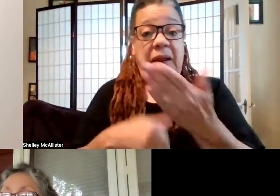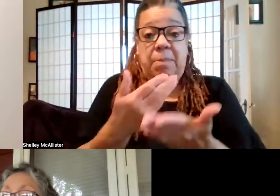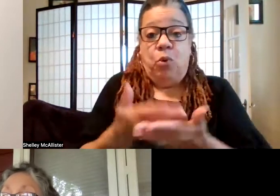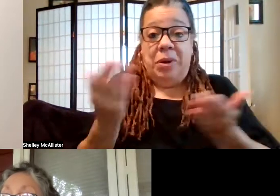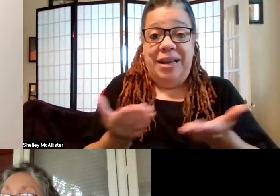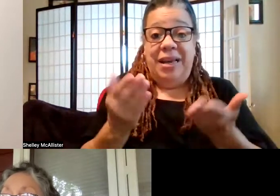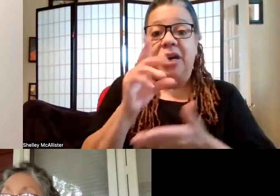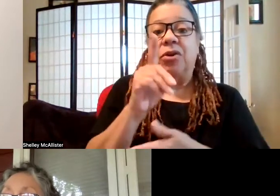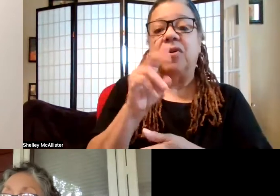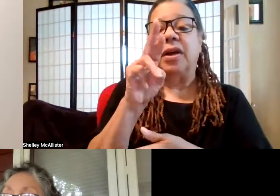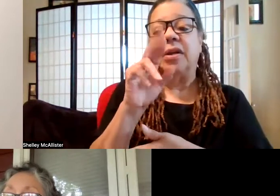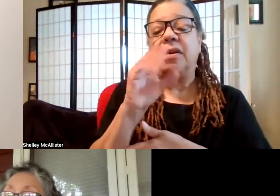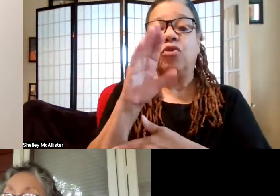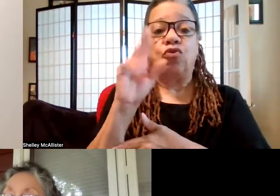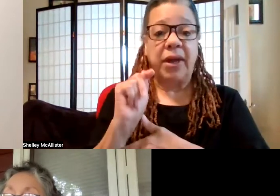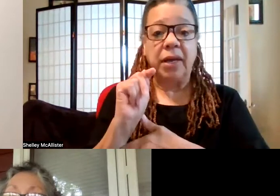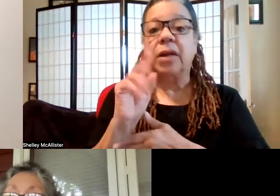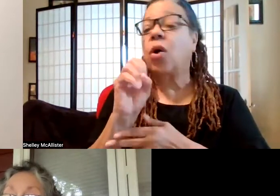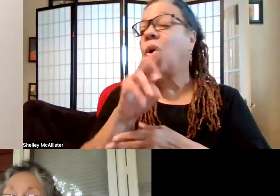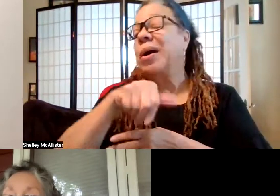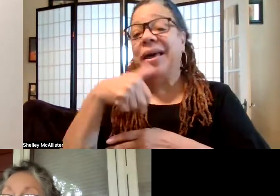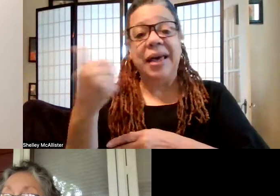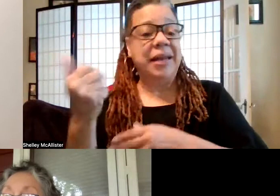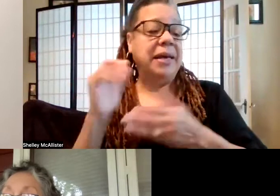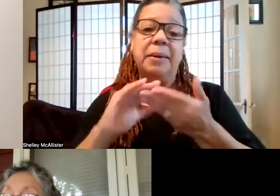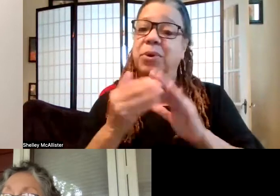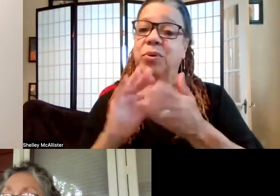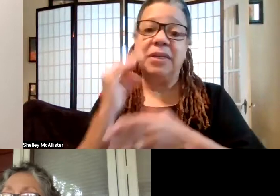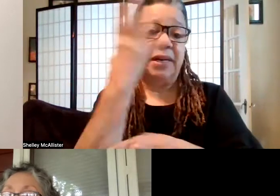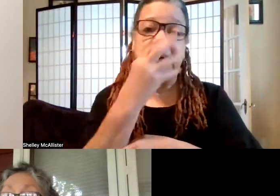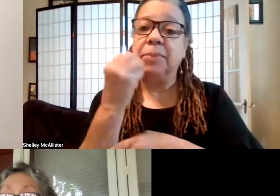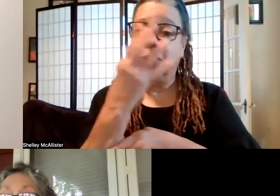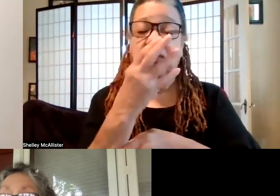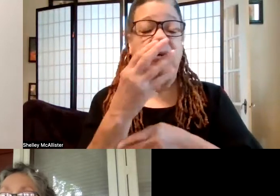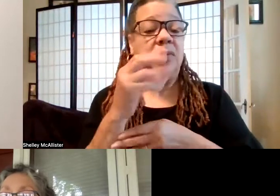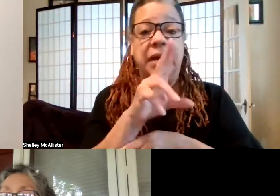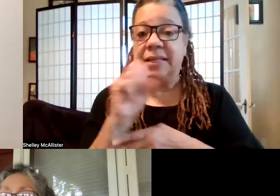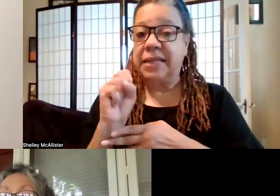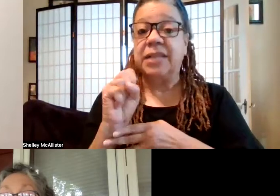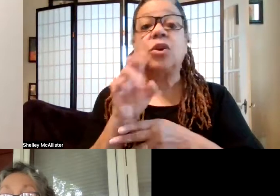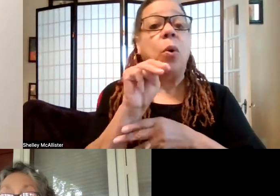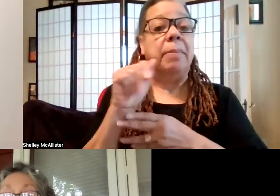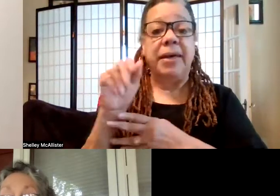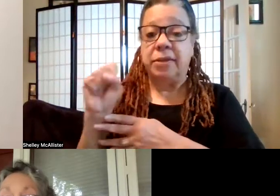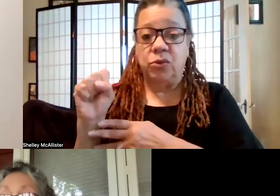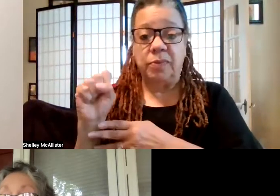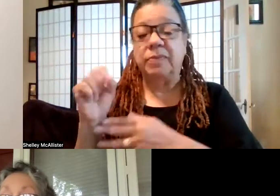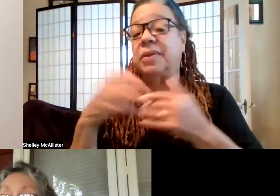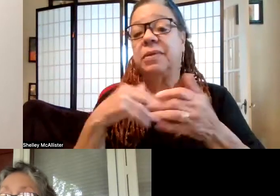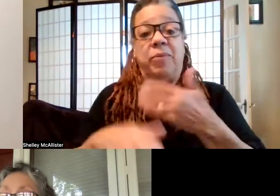or for that matter, any community in these beautiful United States. Indeed, whether they were born here on this country's soil,